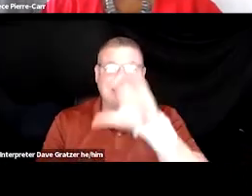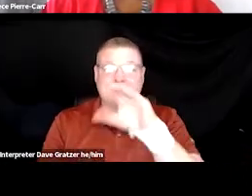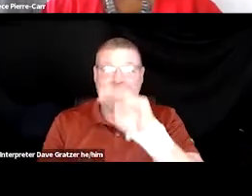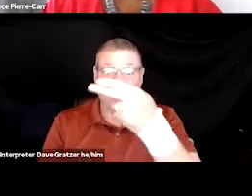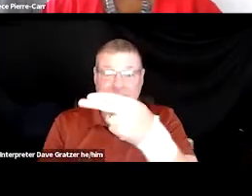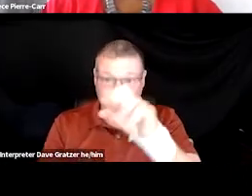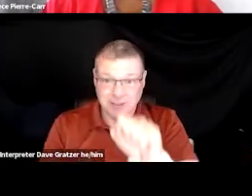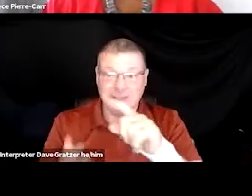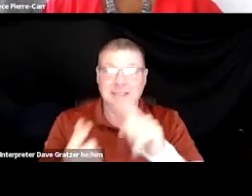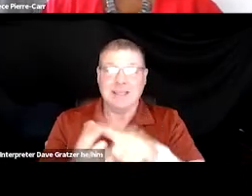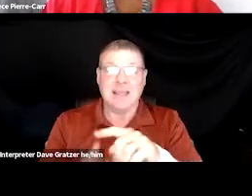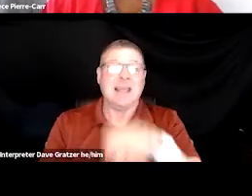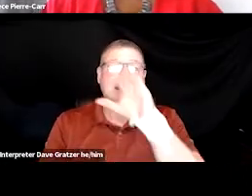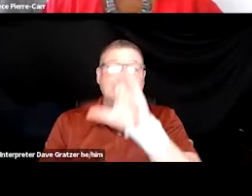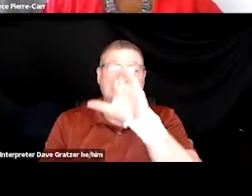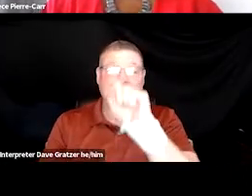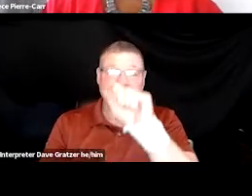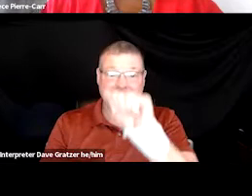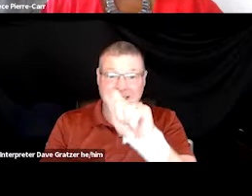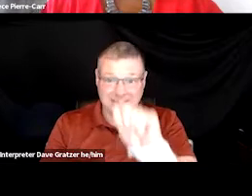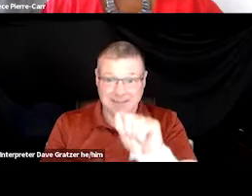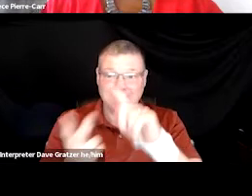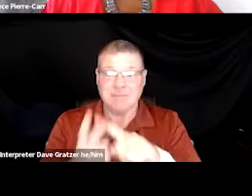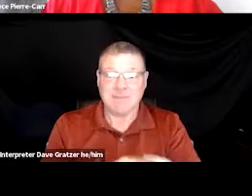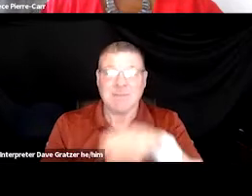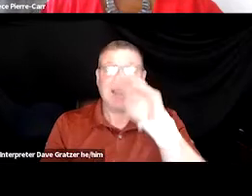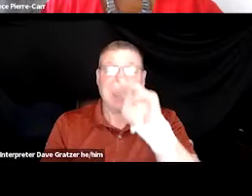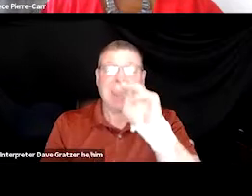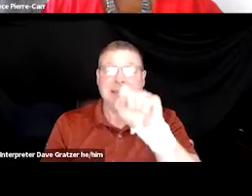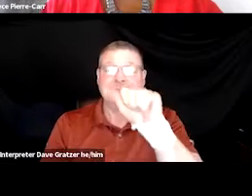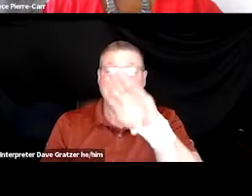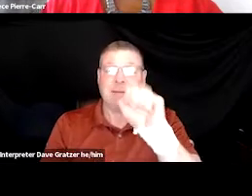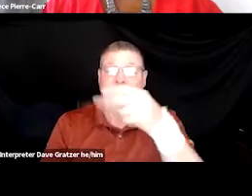the Center for Substance Abuse Treatment, the Substance Abuse and Mental Health Services Administration,